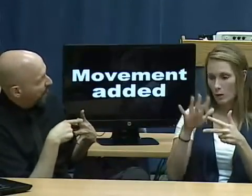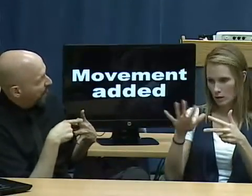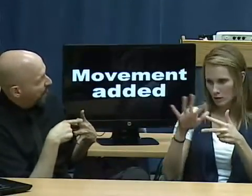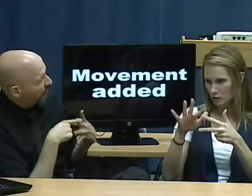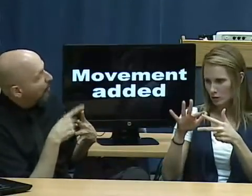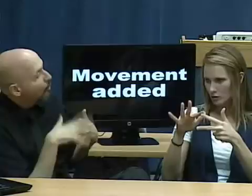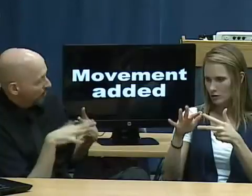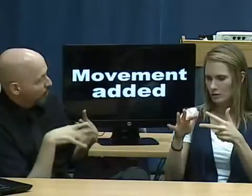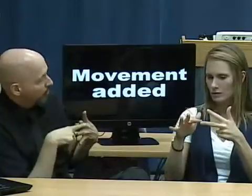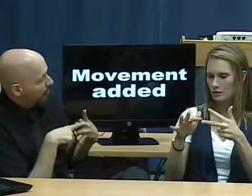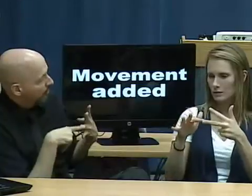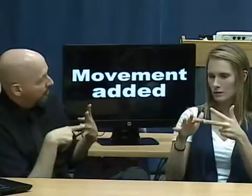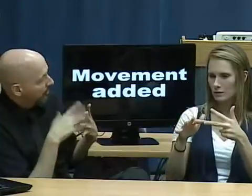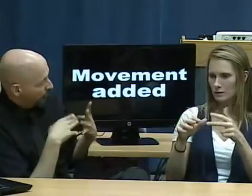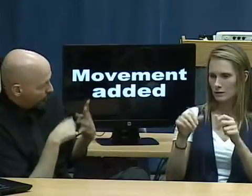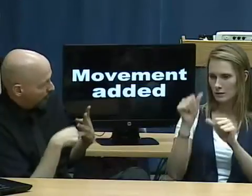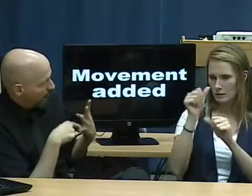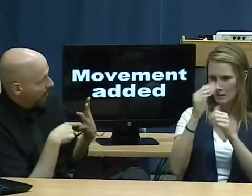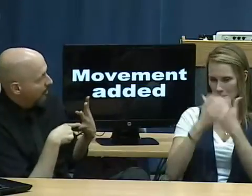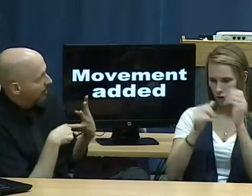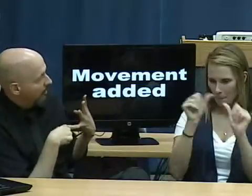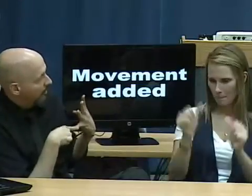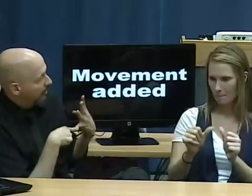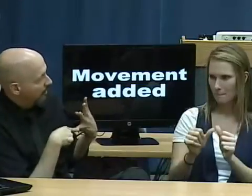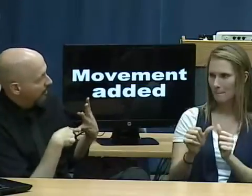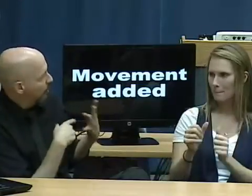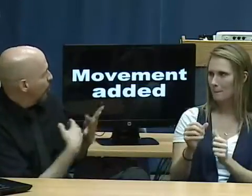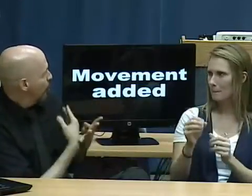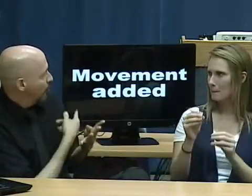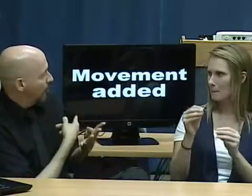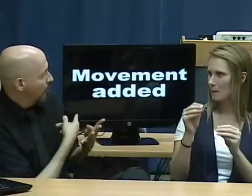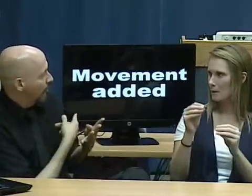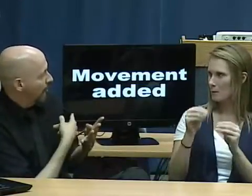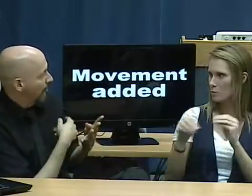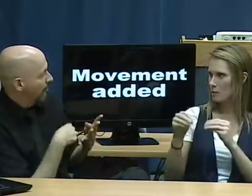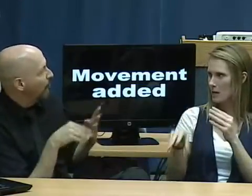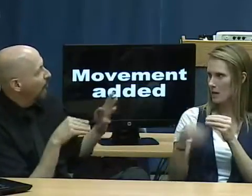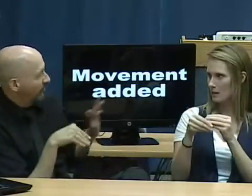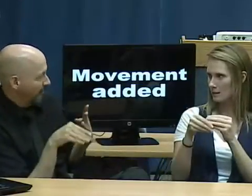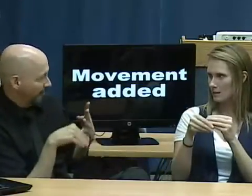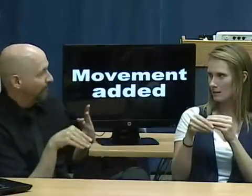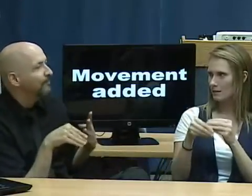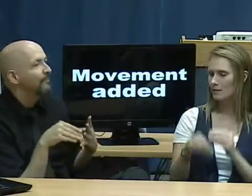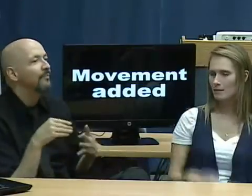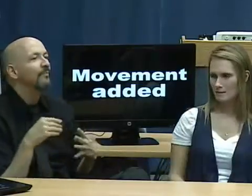Oh. Location. 3) Handshape. And the new one? Movement added.